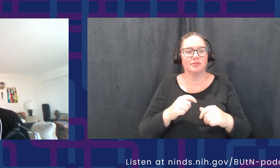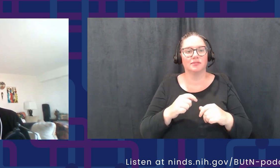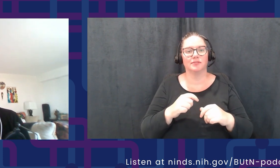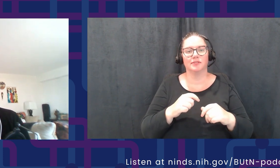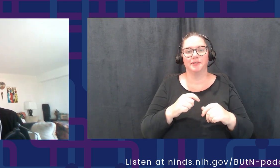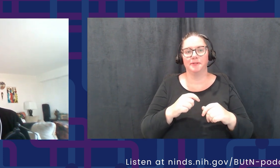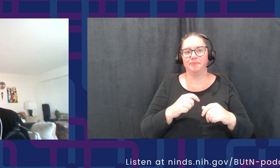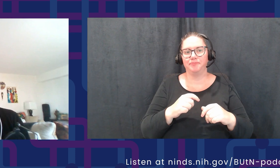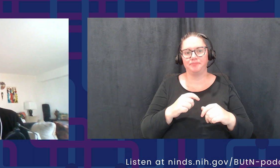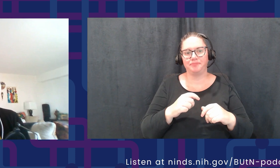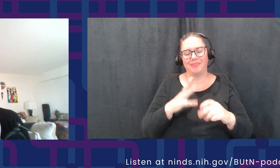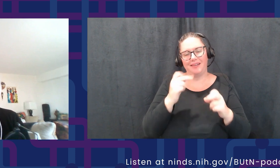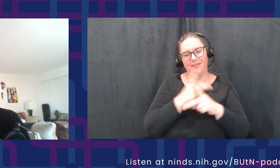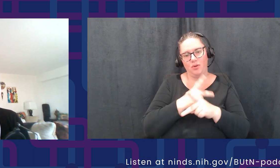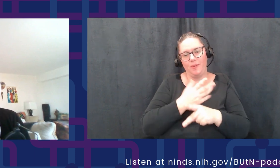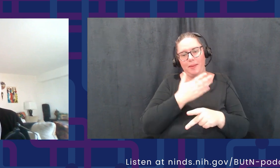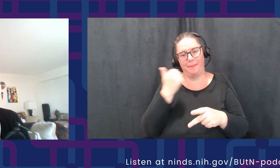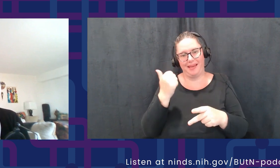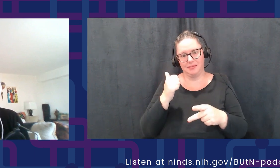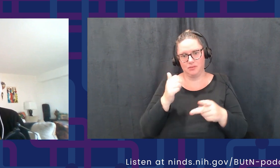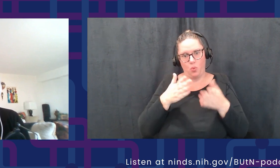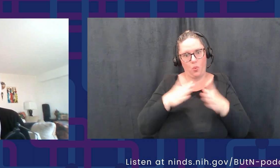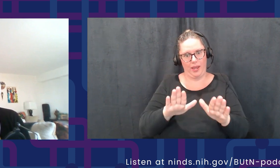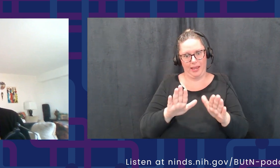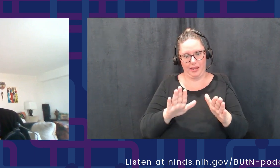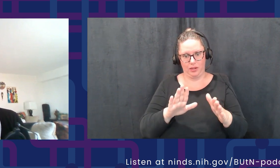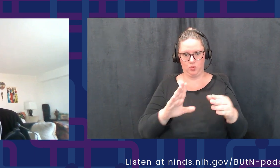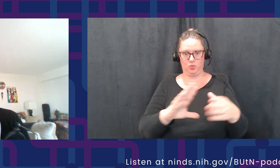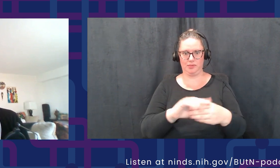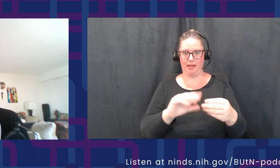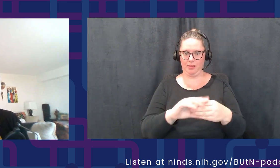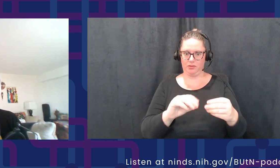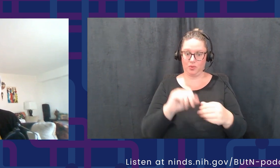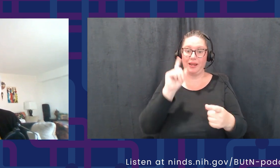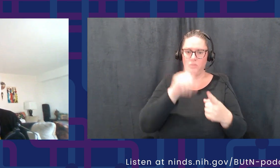And figuring out maybe the best medium for you to tell the story until you get